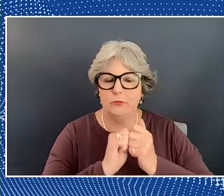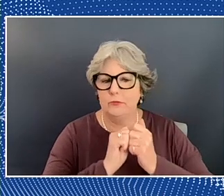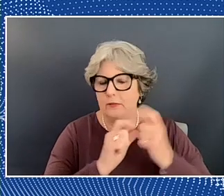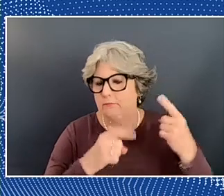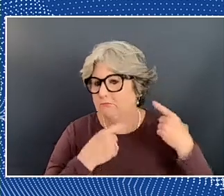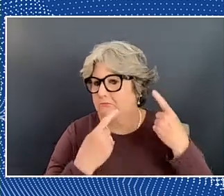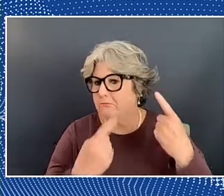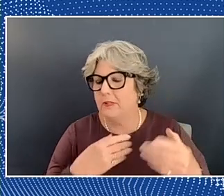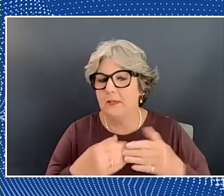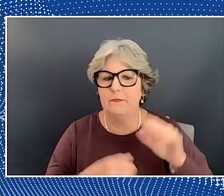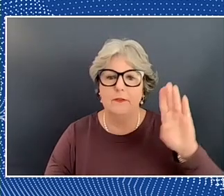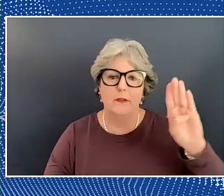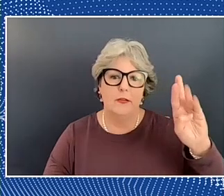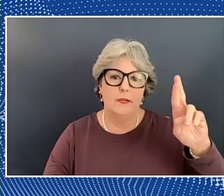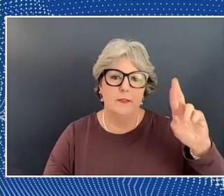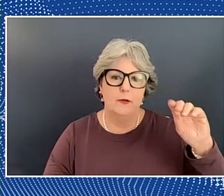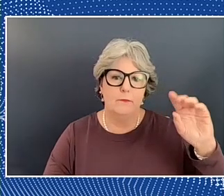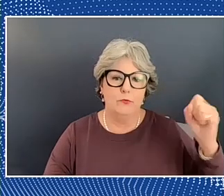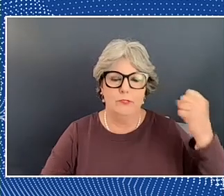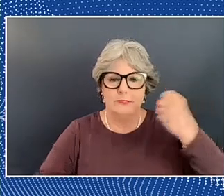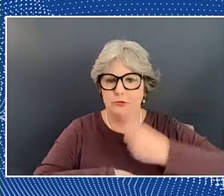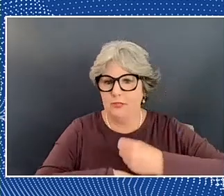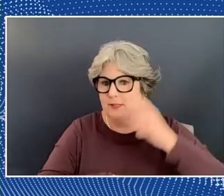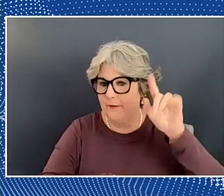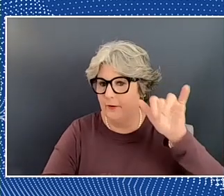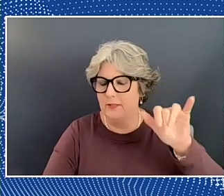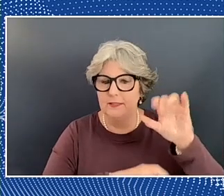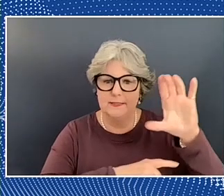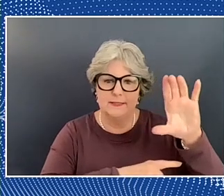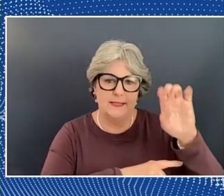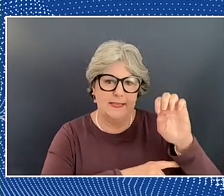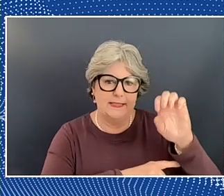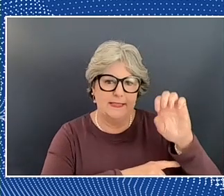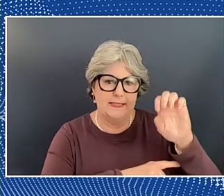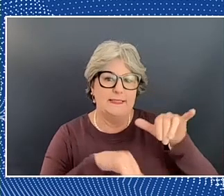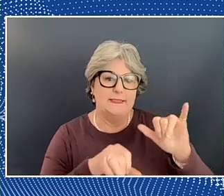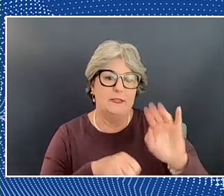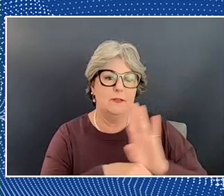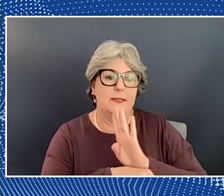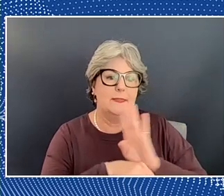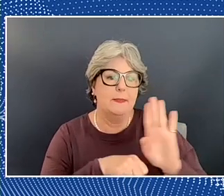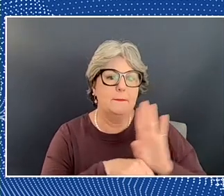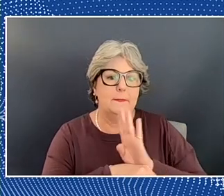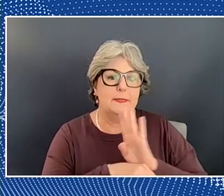Brooks has shut down forever, CEC is still in the business of deceiving people that